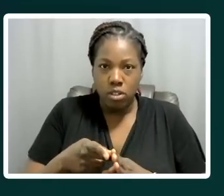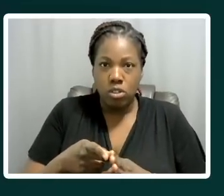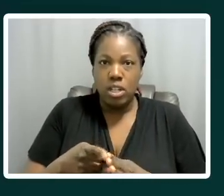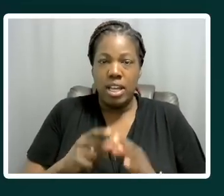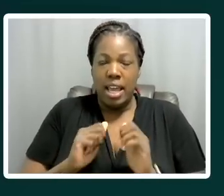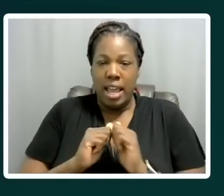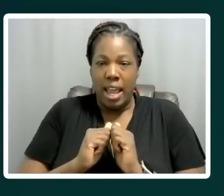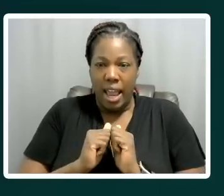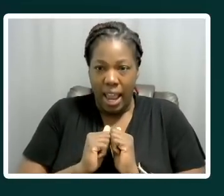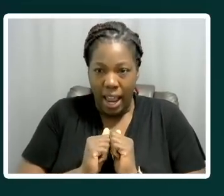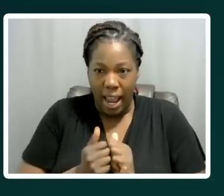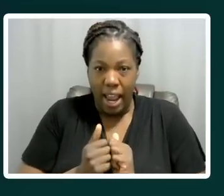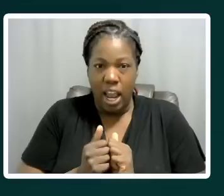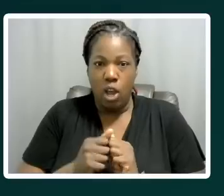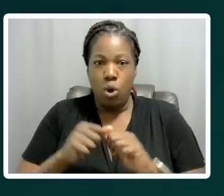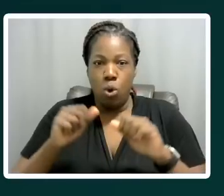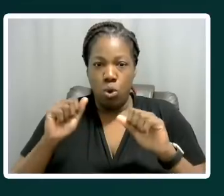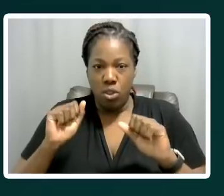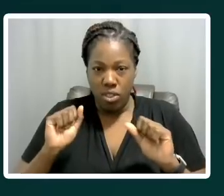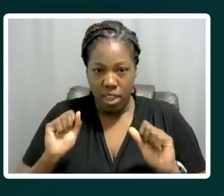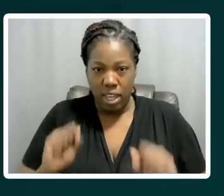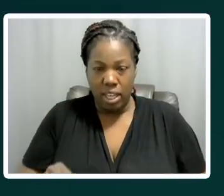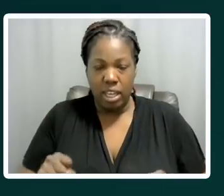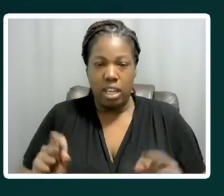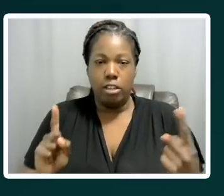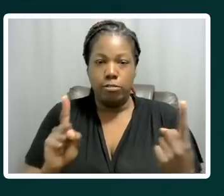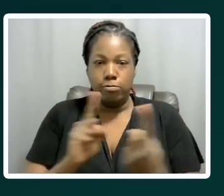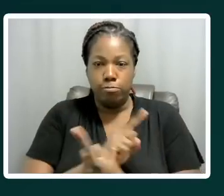both students and teachers to learn more about these tools in these fields and how they meet